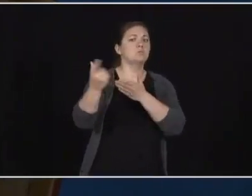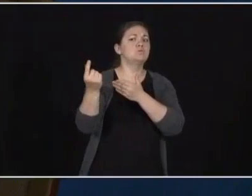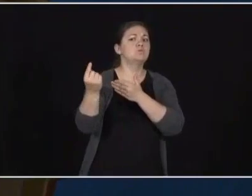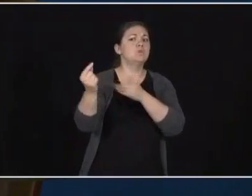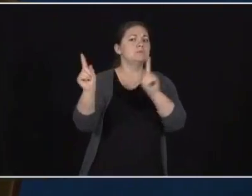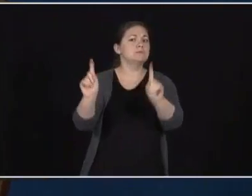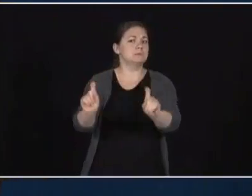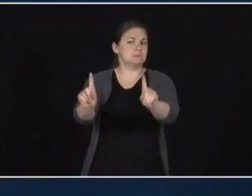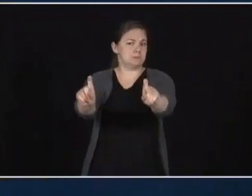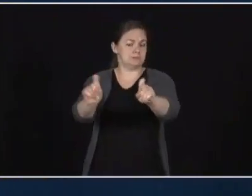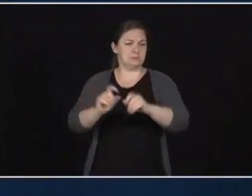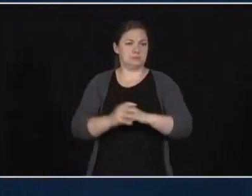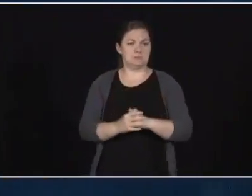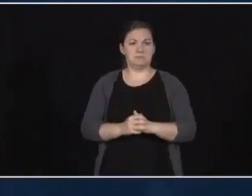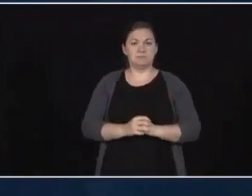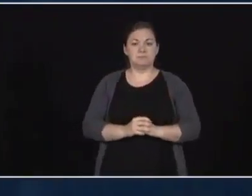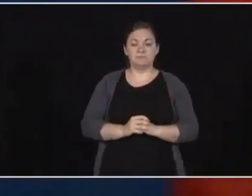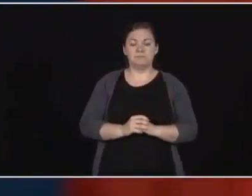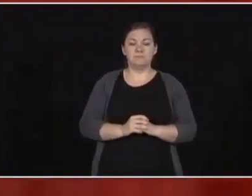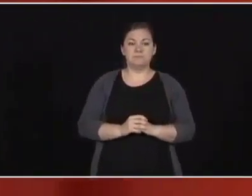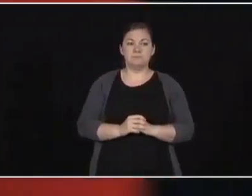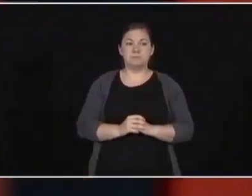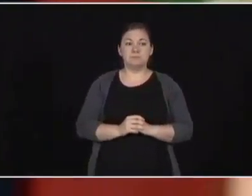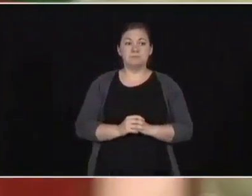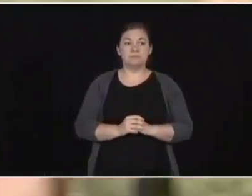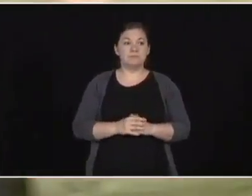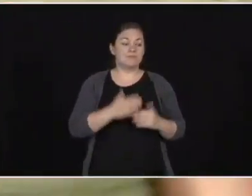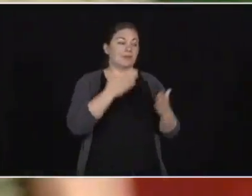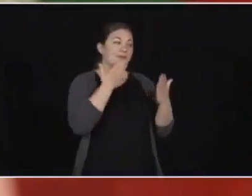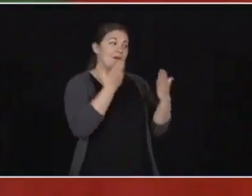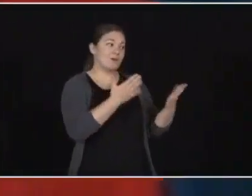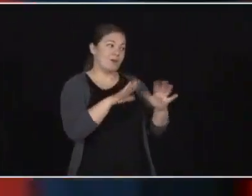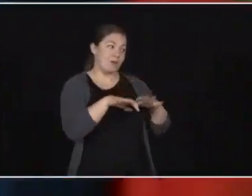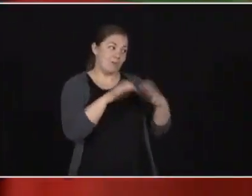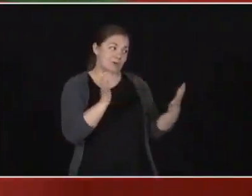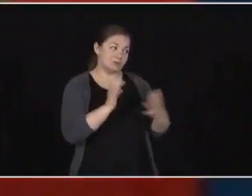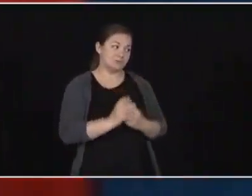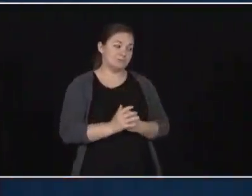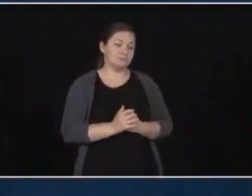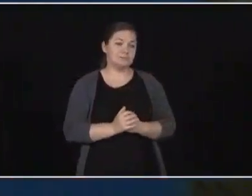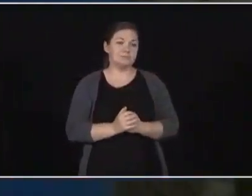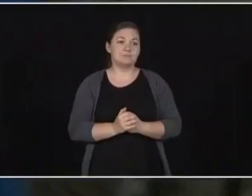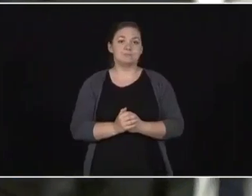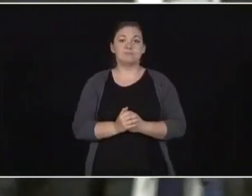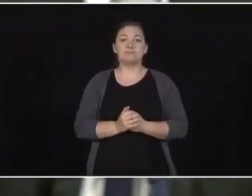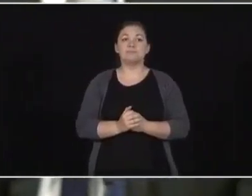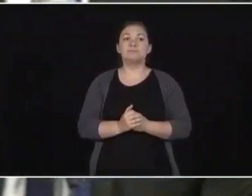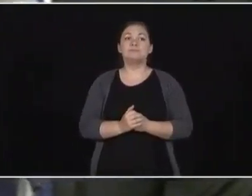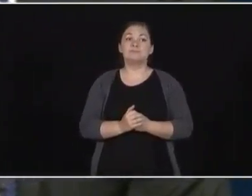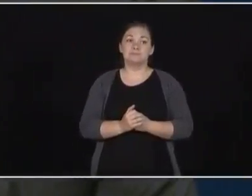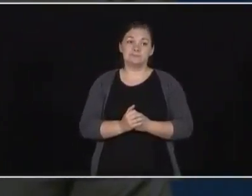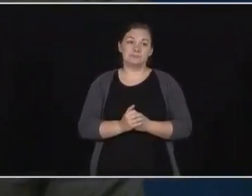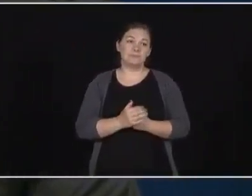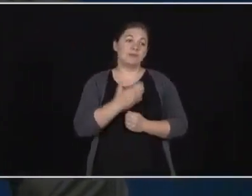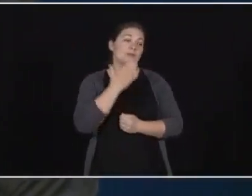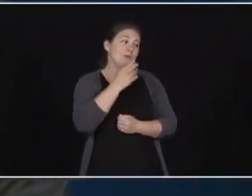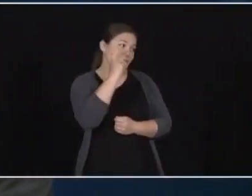I will stop there and headed over to Doctor higher to speak about where we're going next with applying artistic capacity relative to our goals for testing.